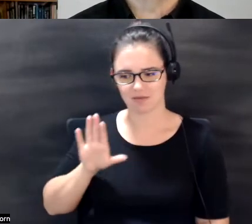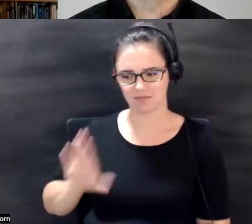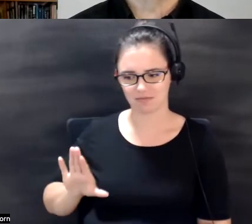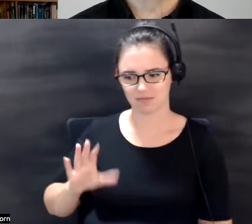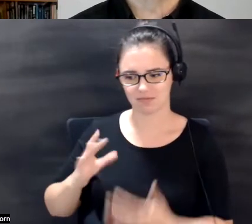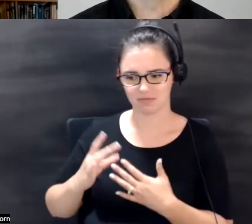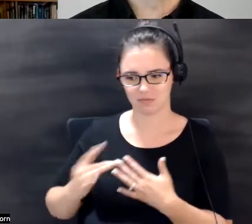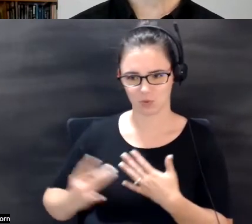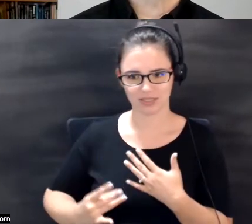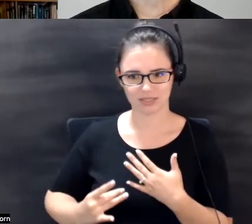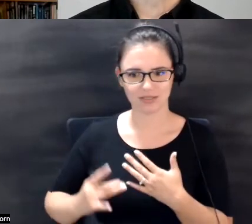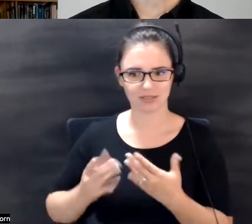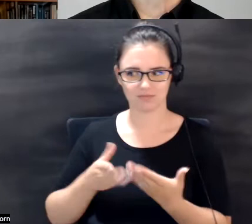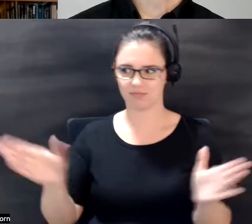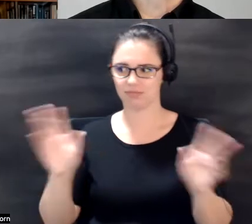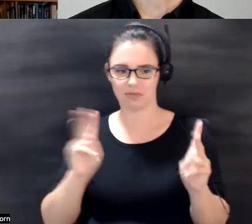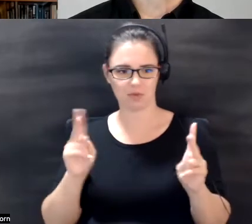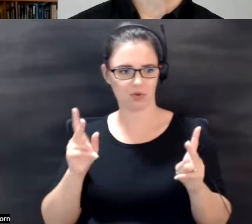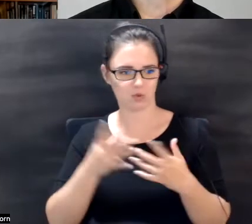that people make, you know, all along the way.